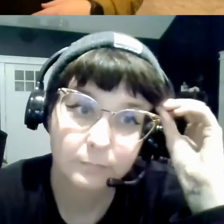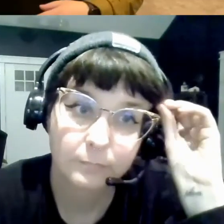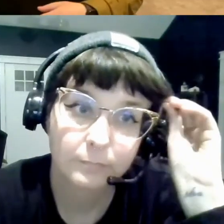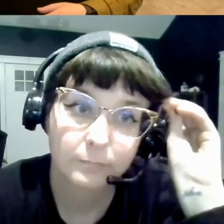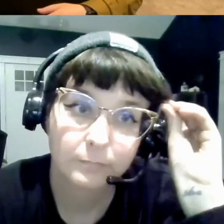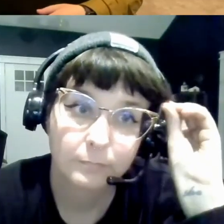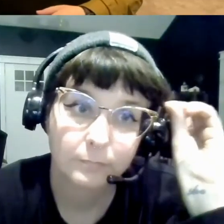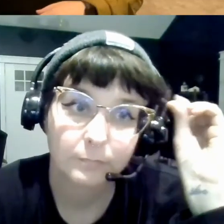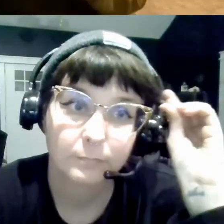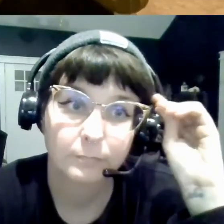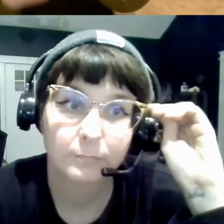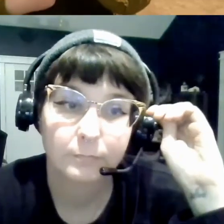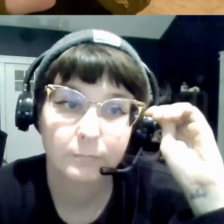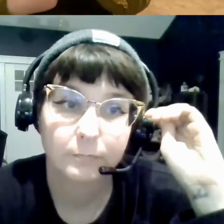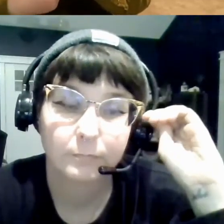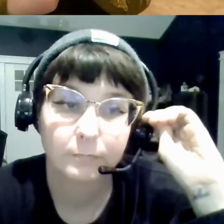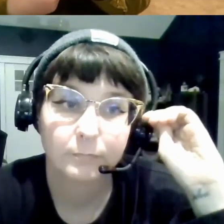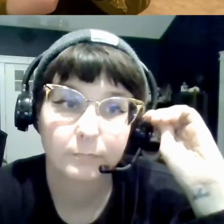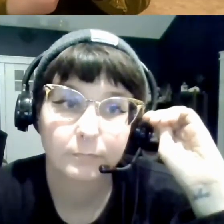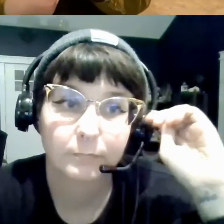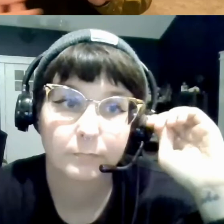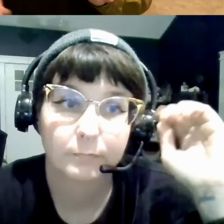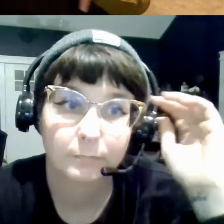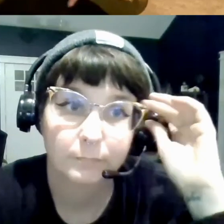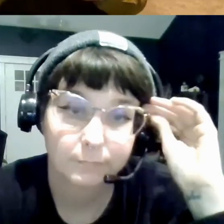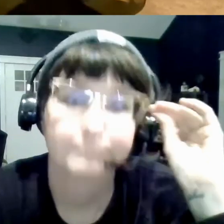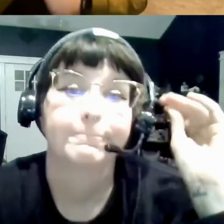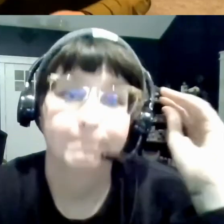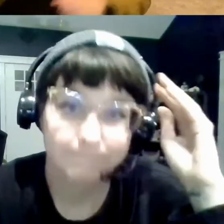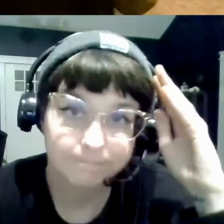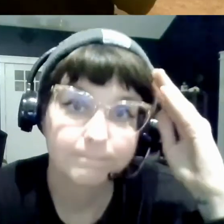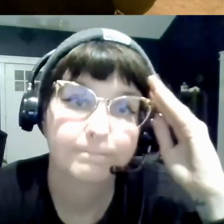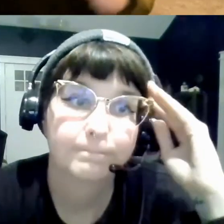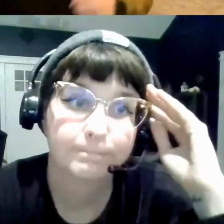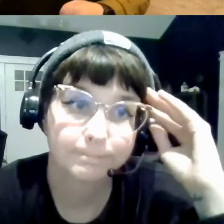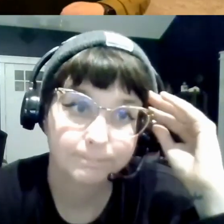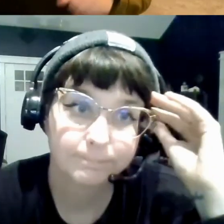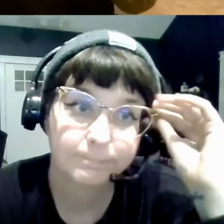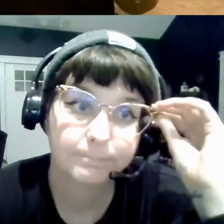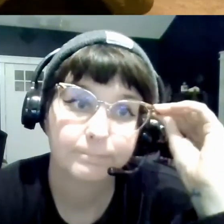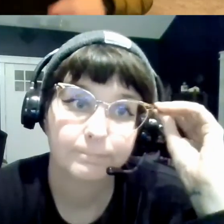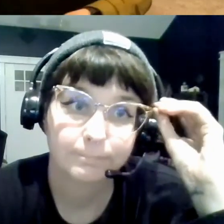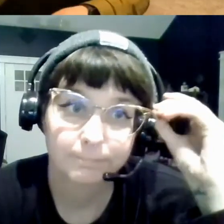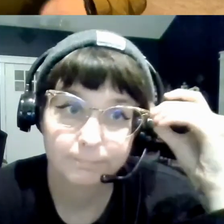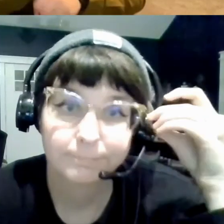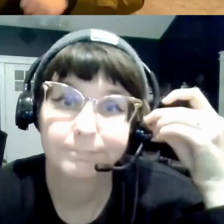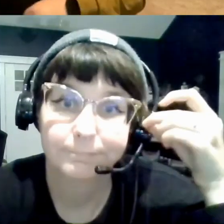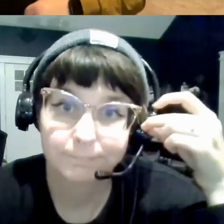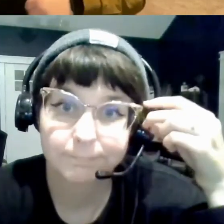regarding trans health in rural spaces that can be used for some funding opportunities